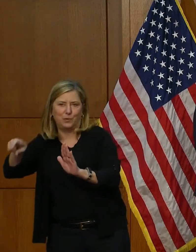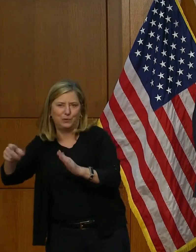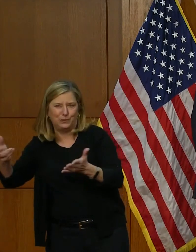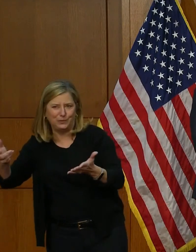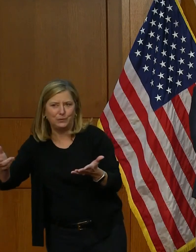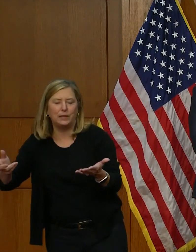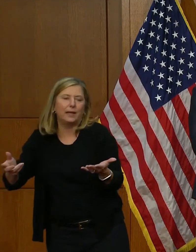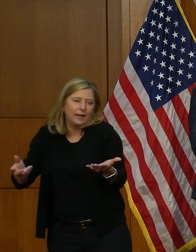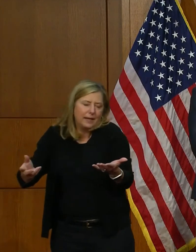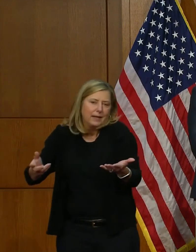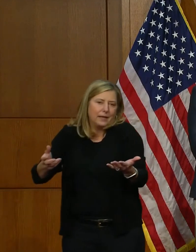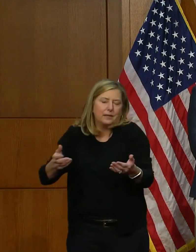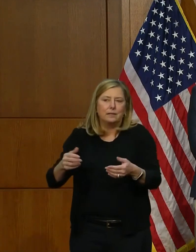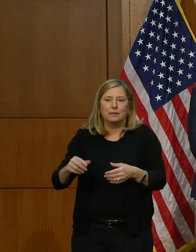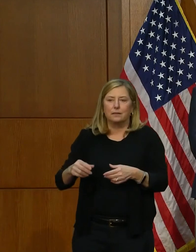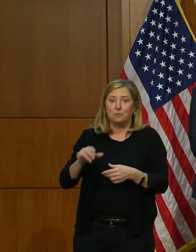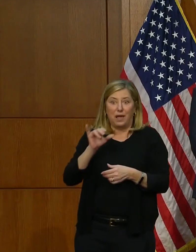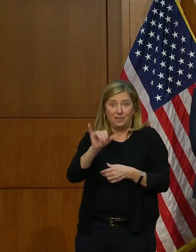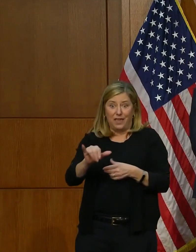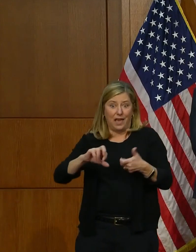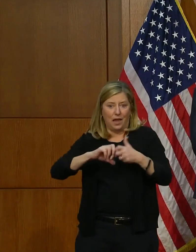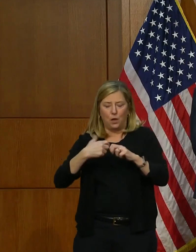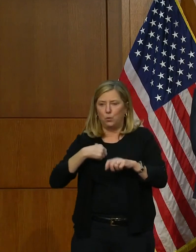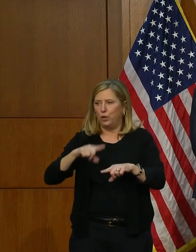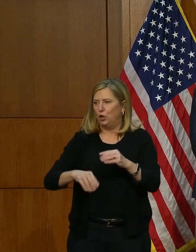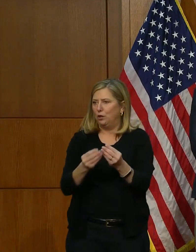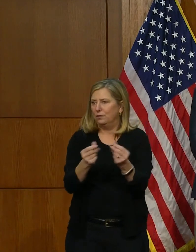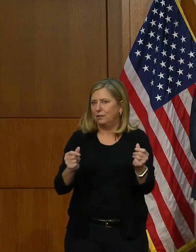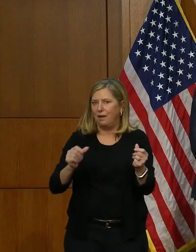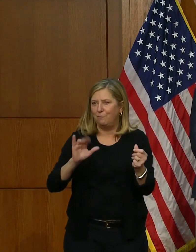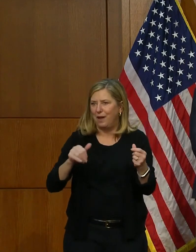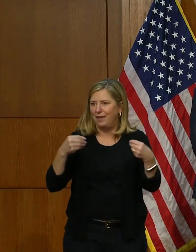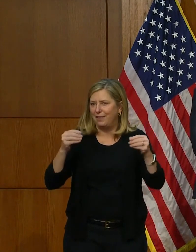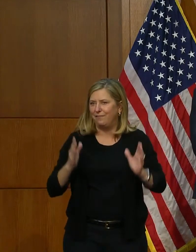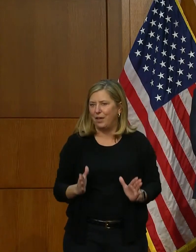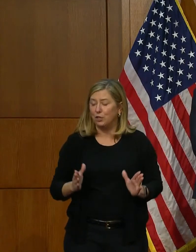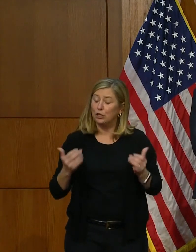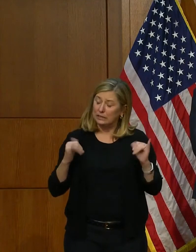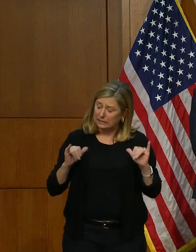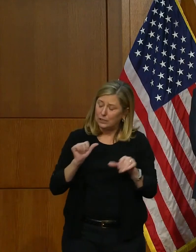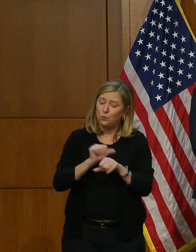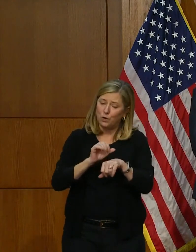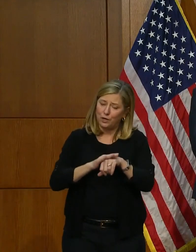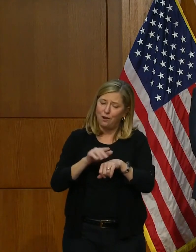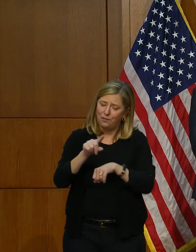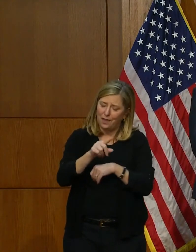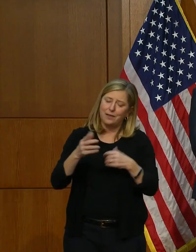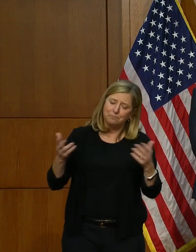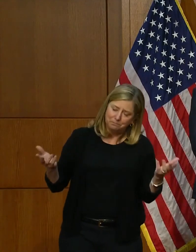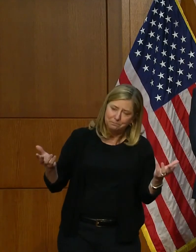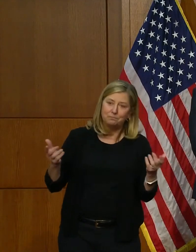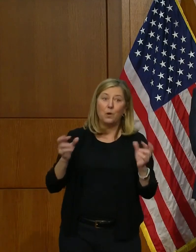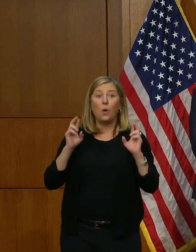INTENT OF THAT INDIVIDUALIZED LINK, BUT A ISSUE THAT WASN'T